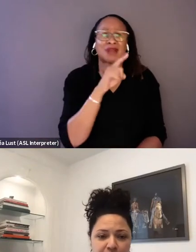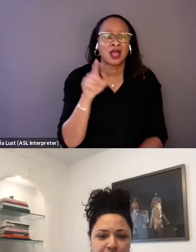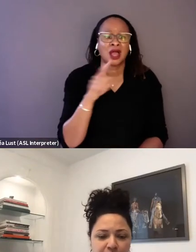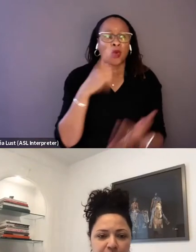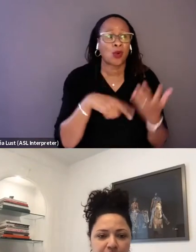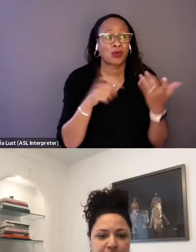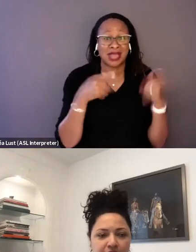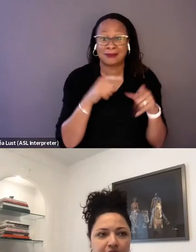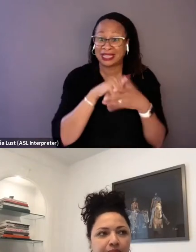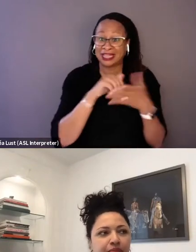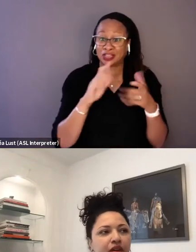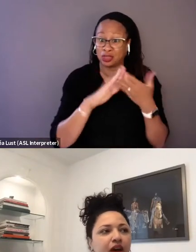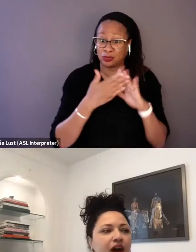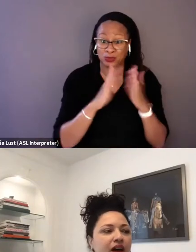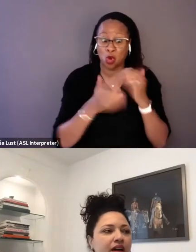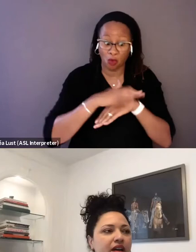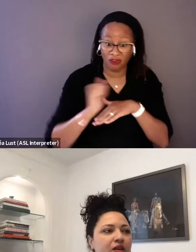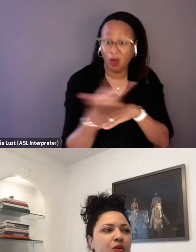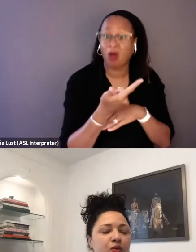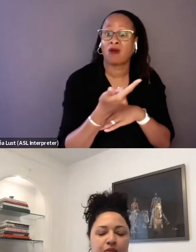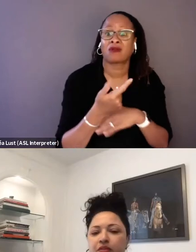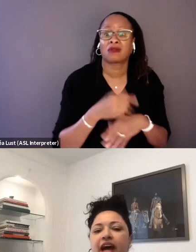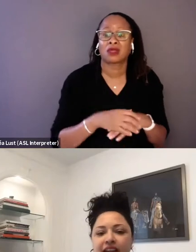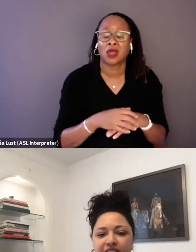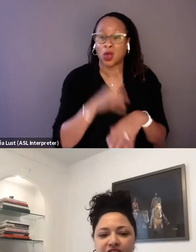within the community who were the protagonist,